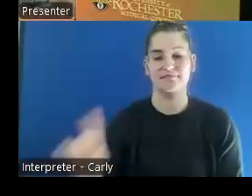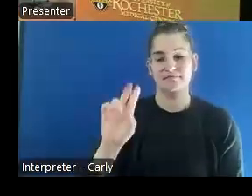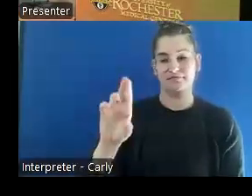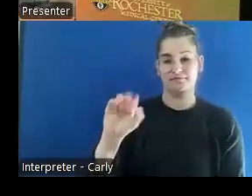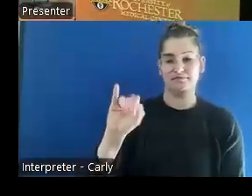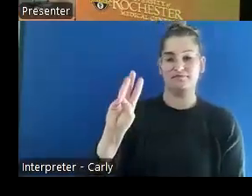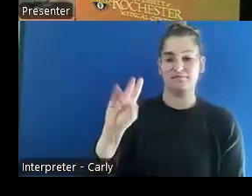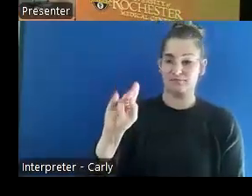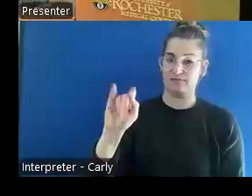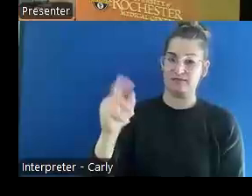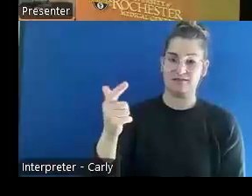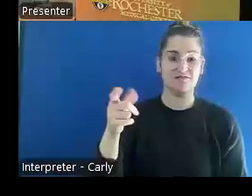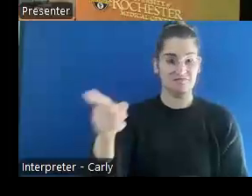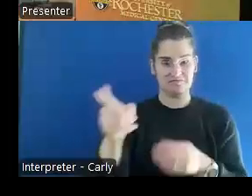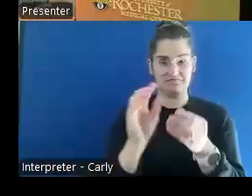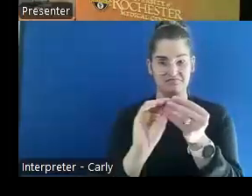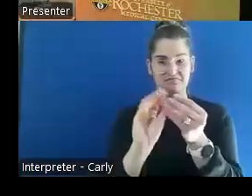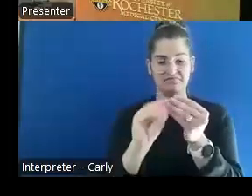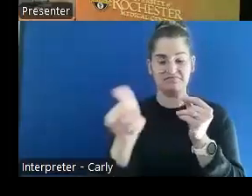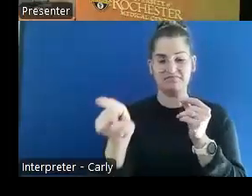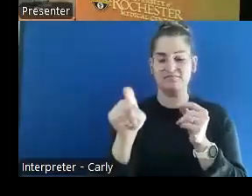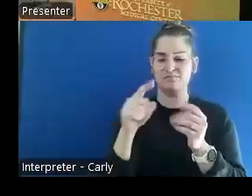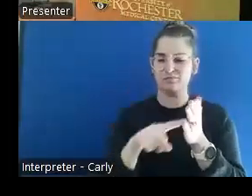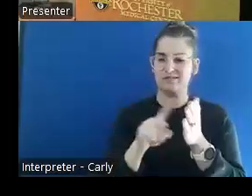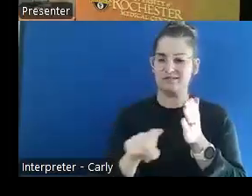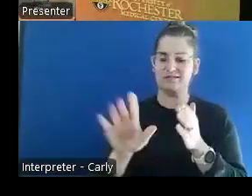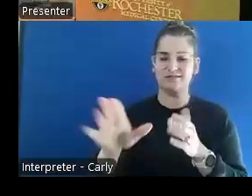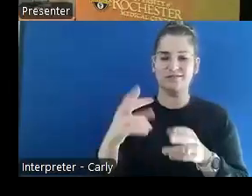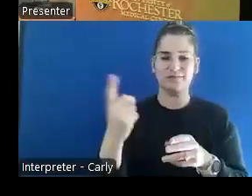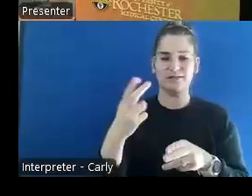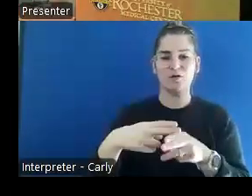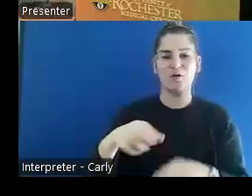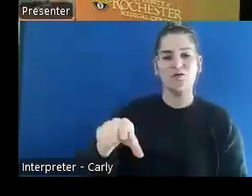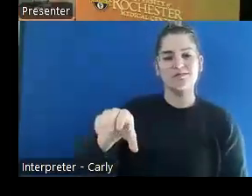primary care setting um on something called the doorknob phenomenon so you know let's say